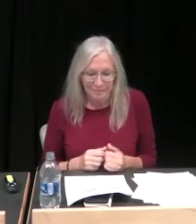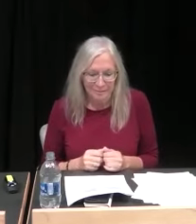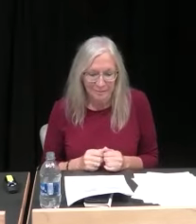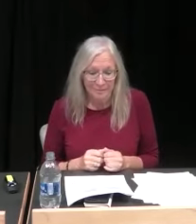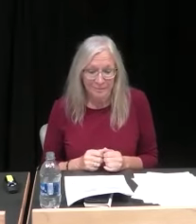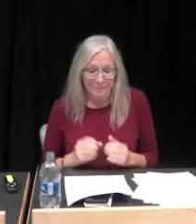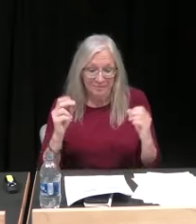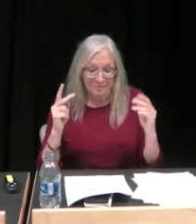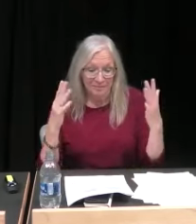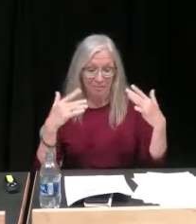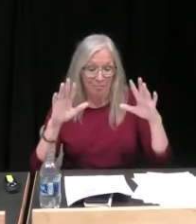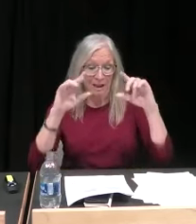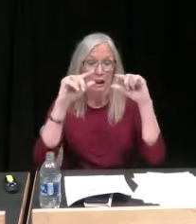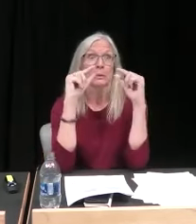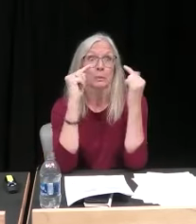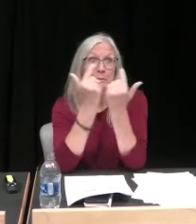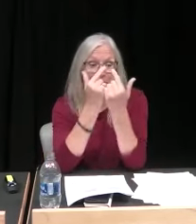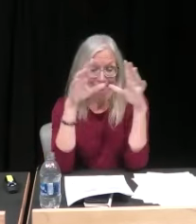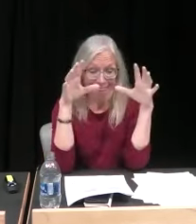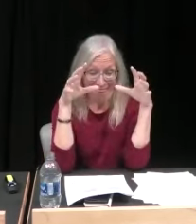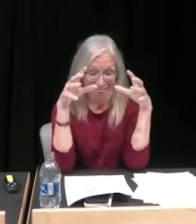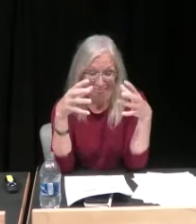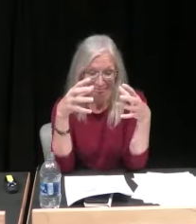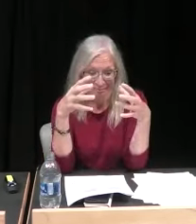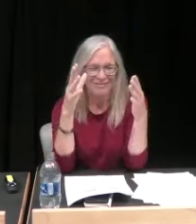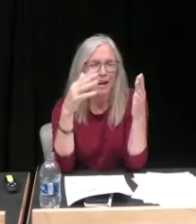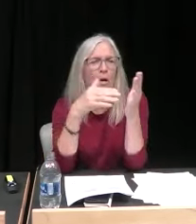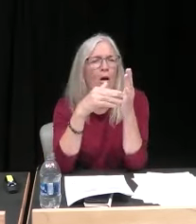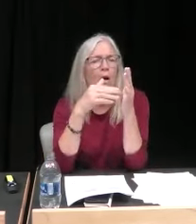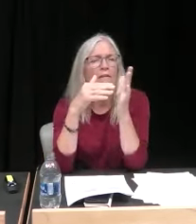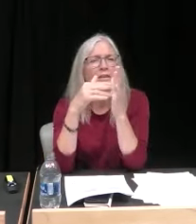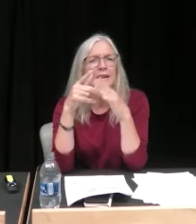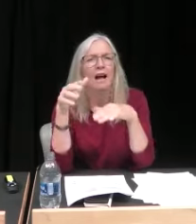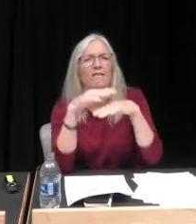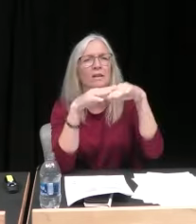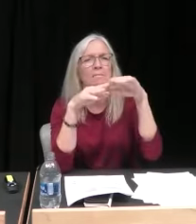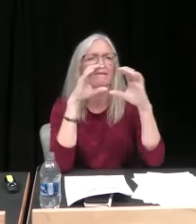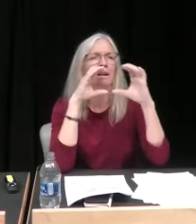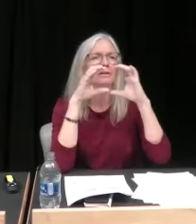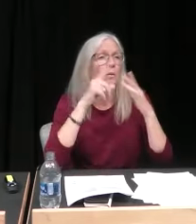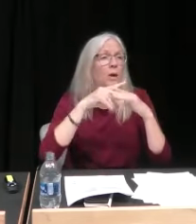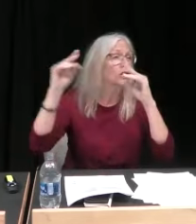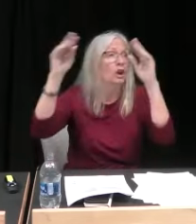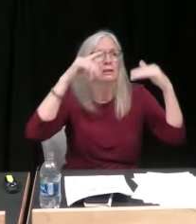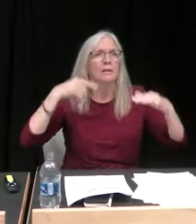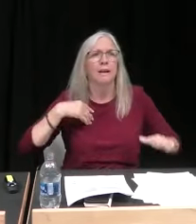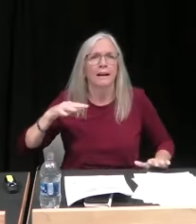like that experience can often be had among other deaf individuals and oftentimes you know when we